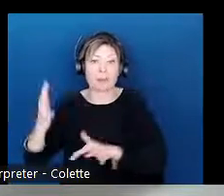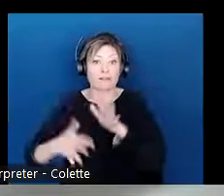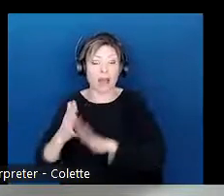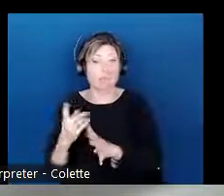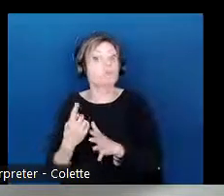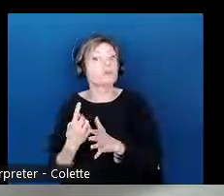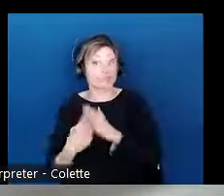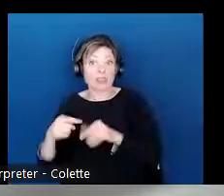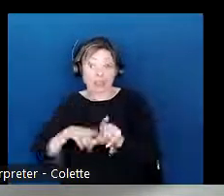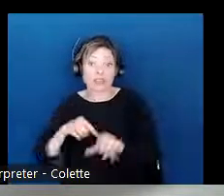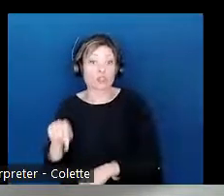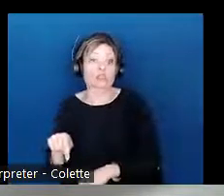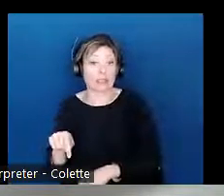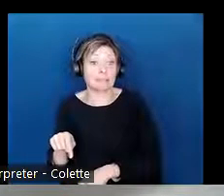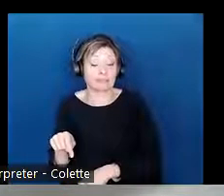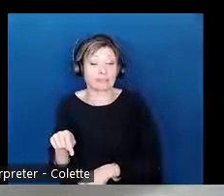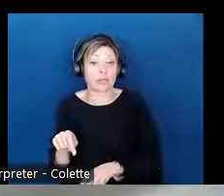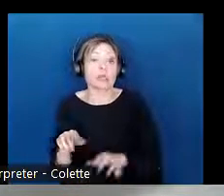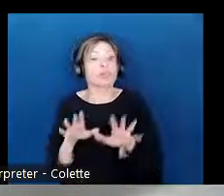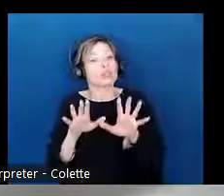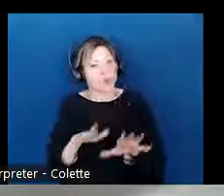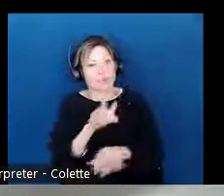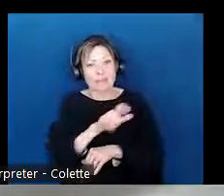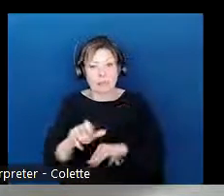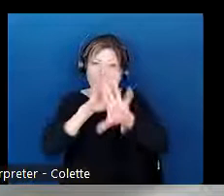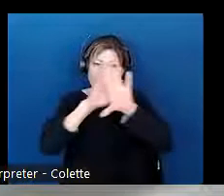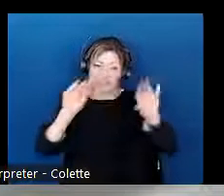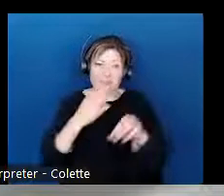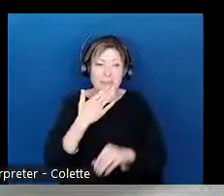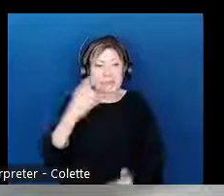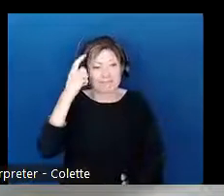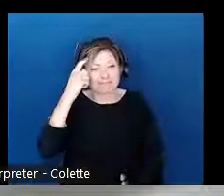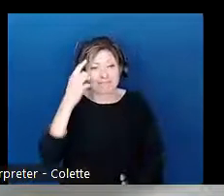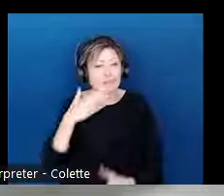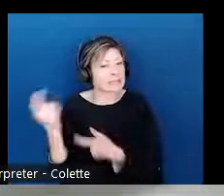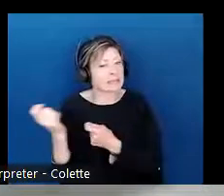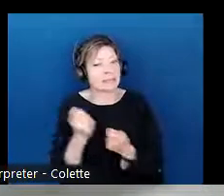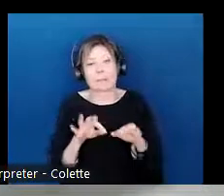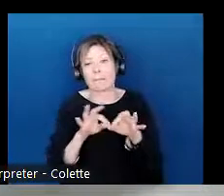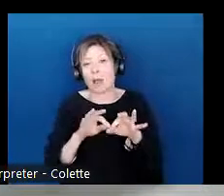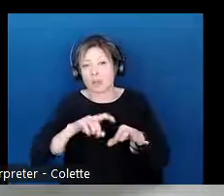so uh we like to try and tell people just to make sure not to have barbecues and fires especially in